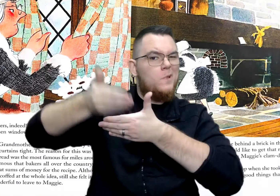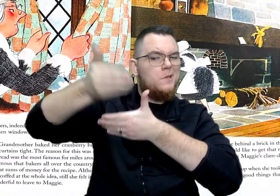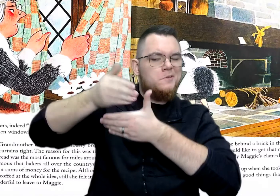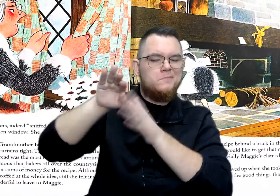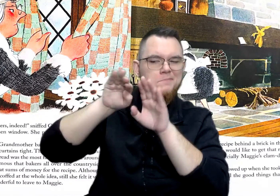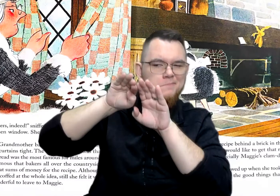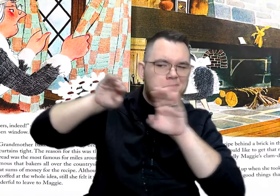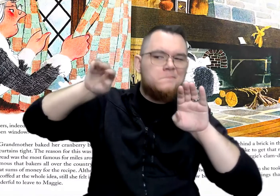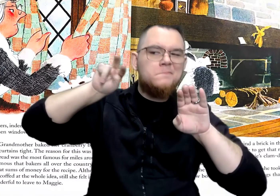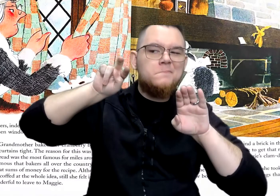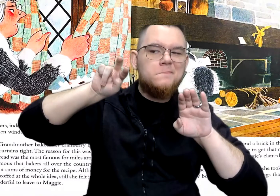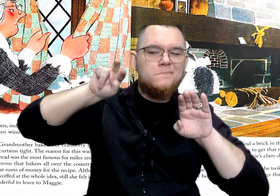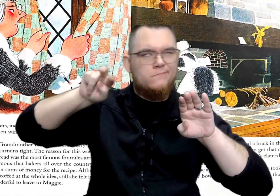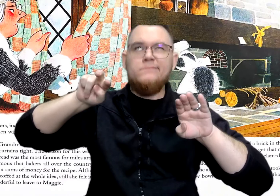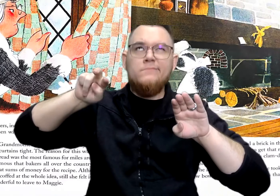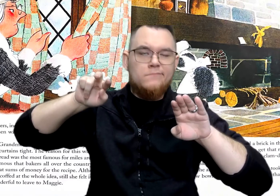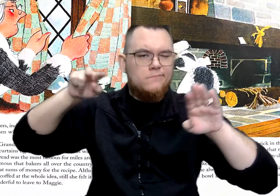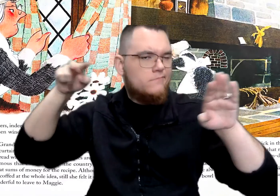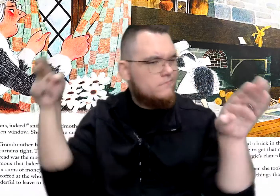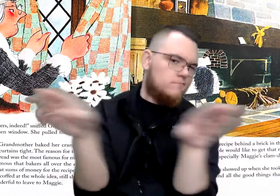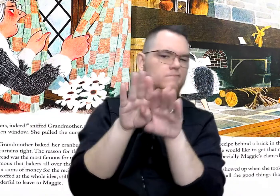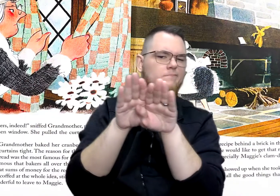She pulled the curtains tight again.